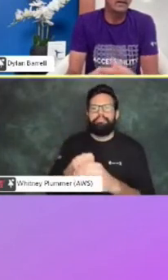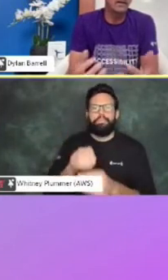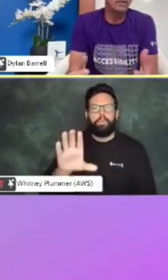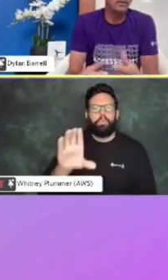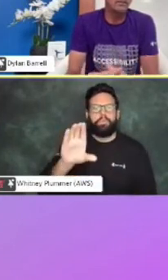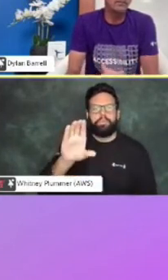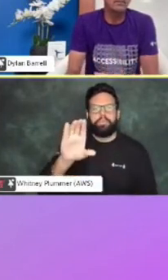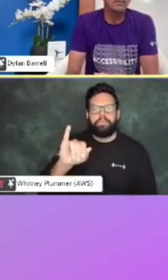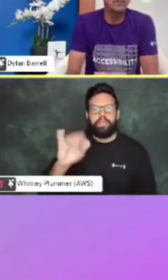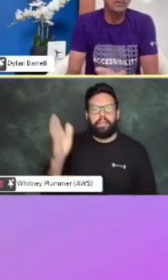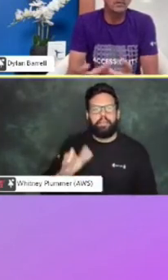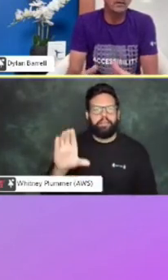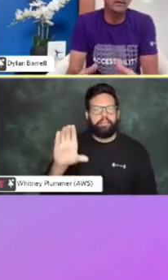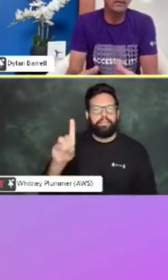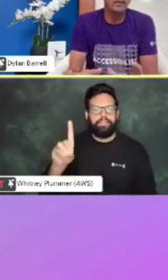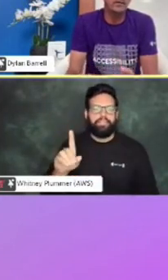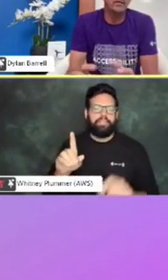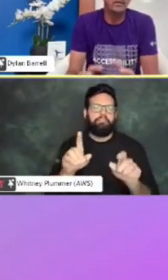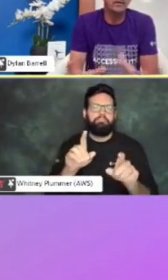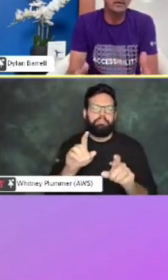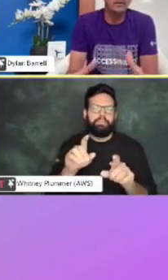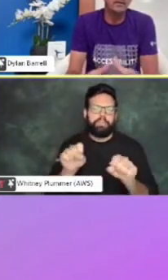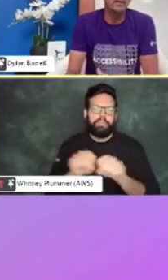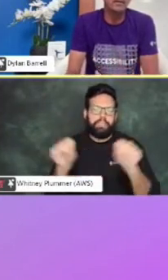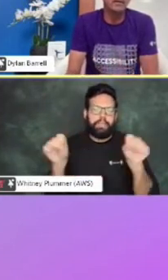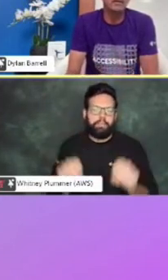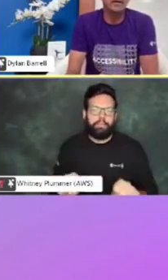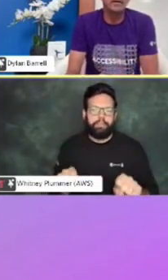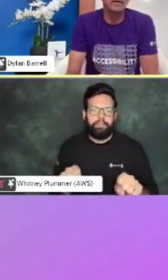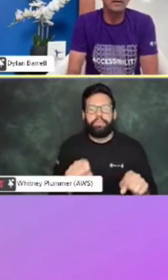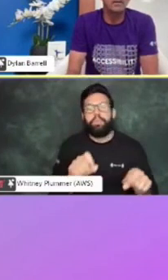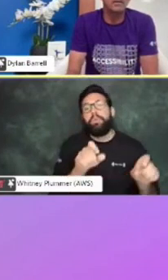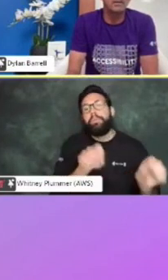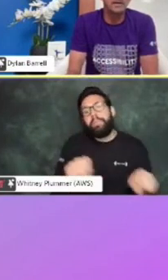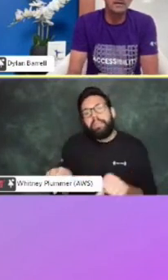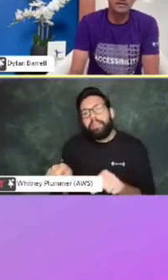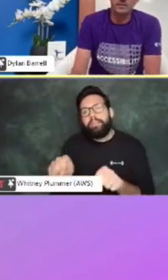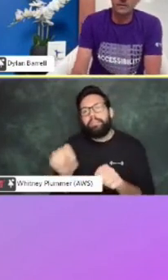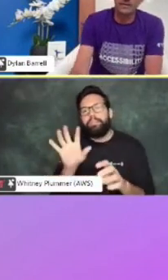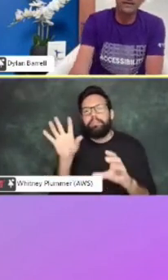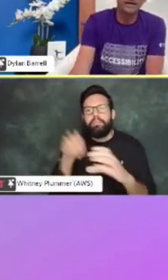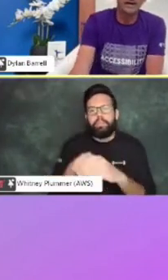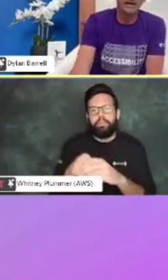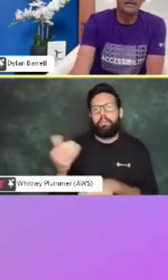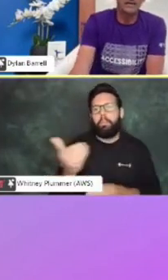network problems or whatever. So there's the ability to integrate the mobile testing into CI/CD.